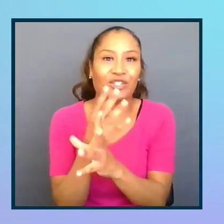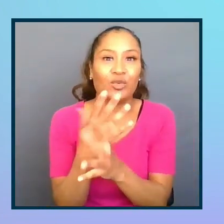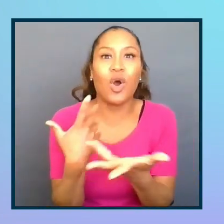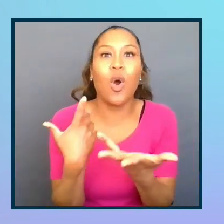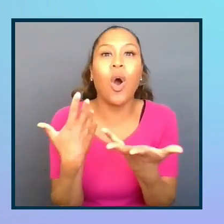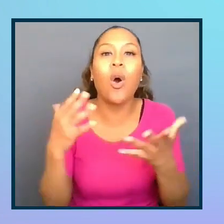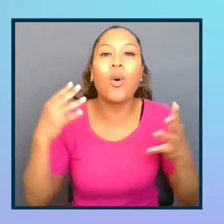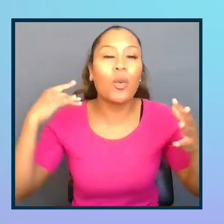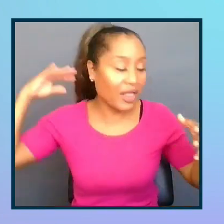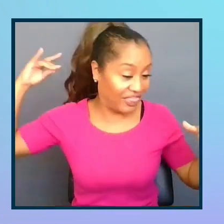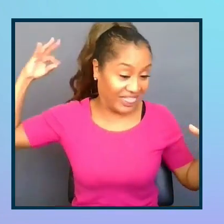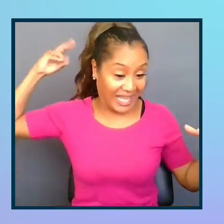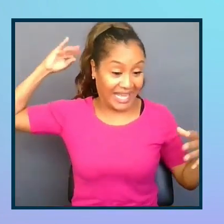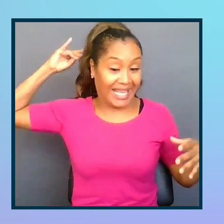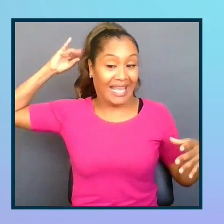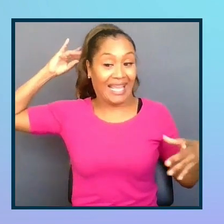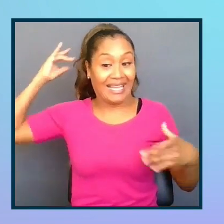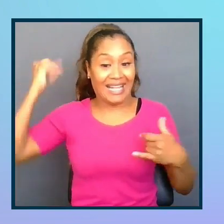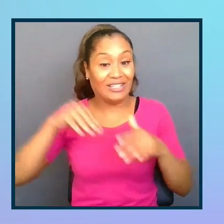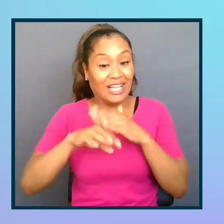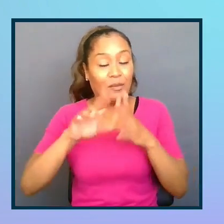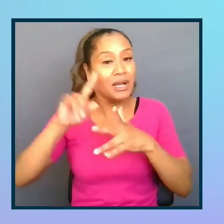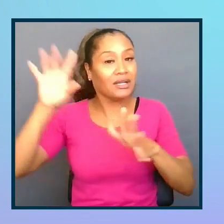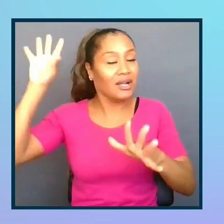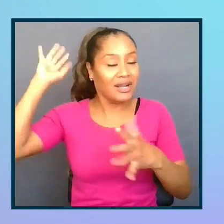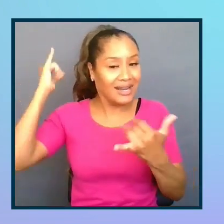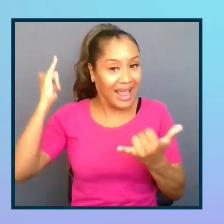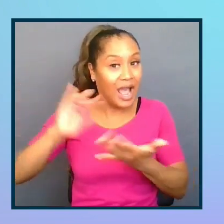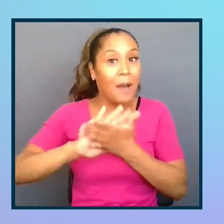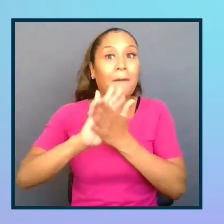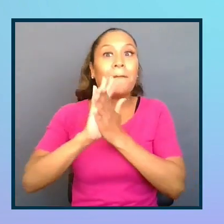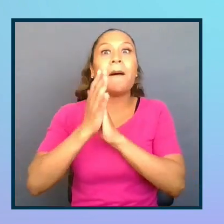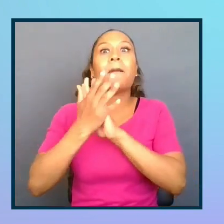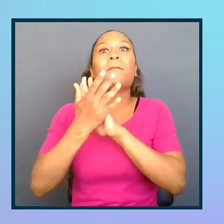for accessibility, but it's sort of got a bit more wider awareness.